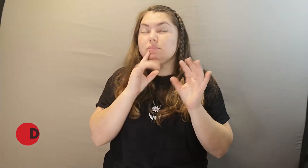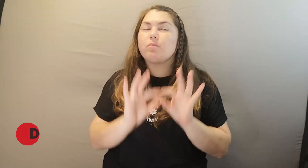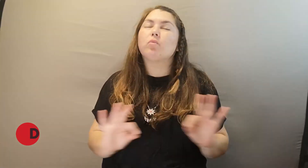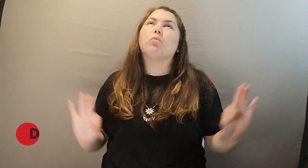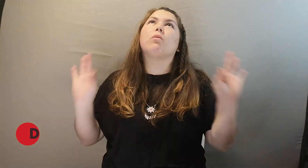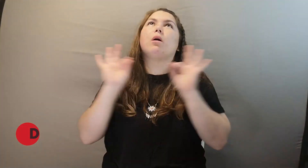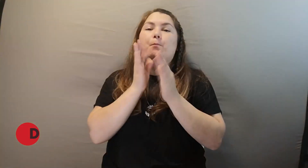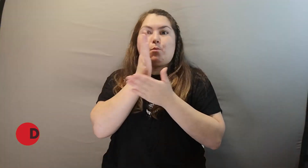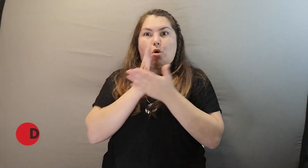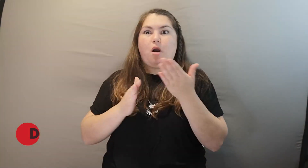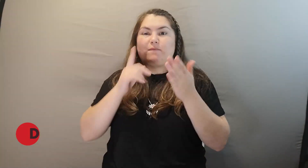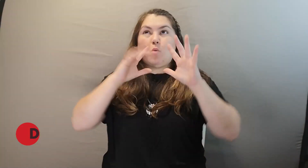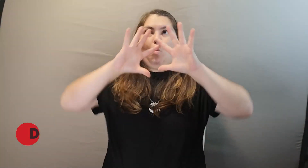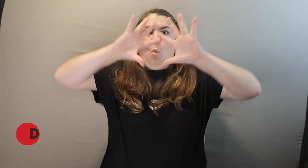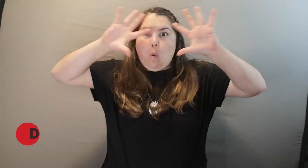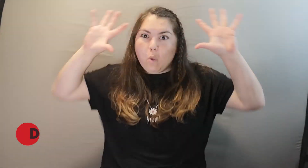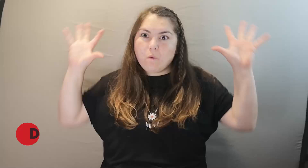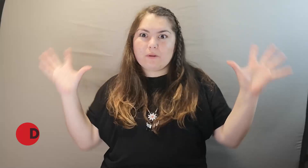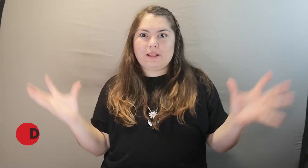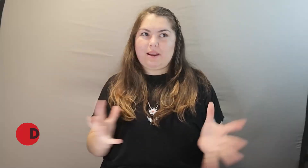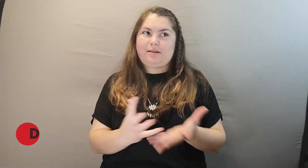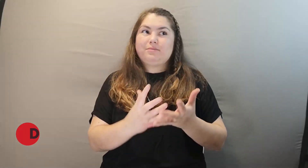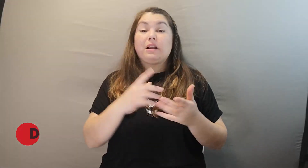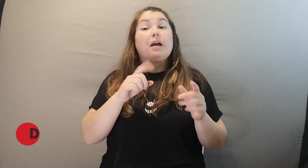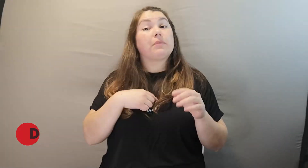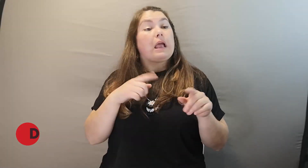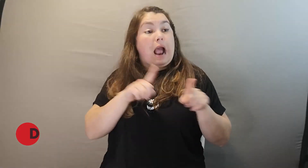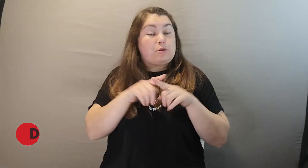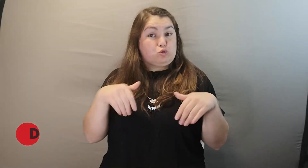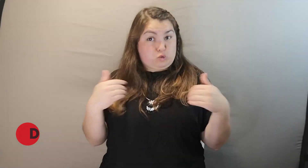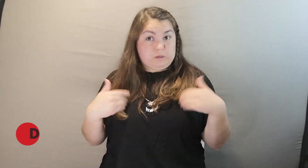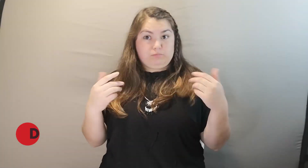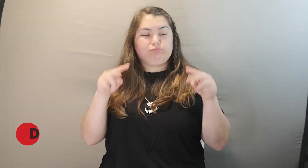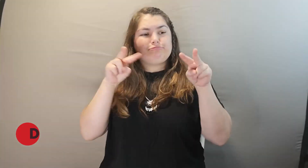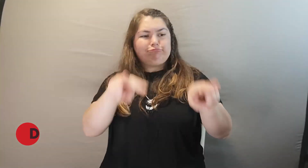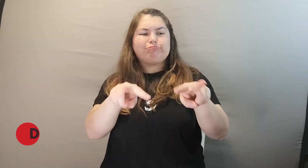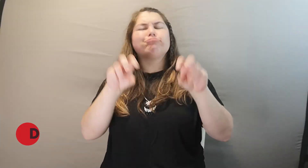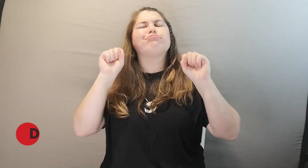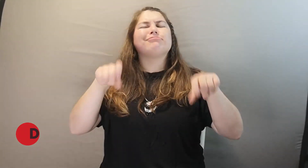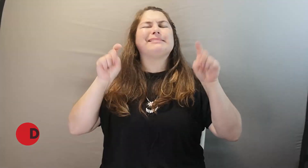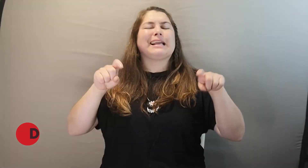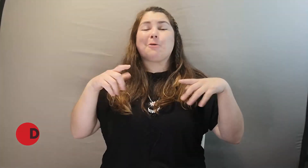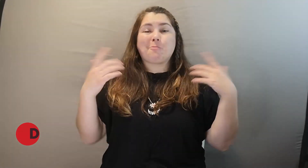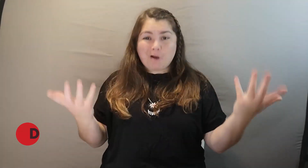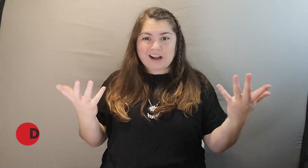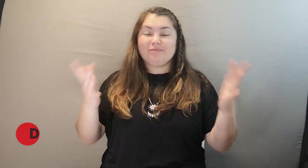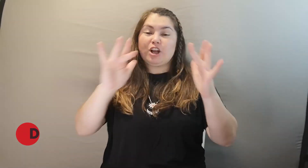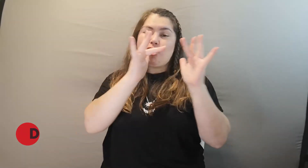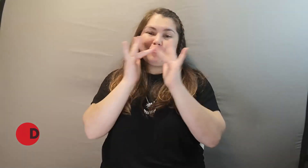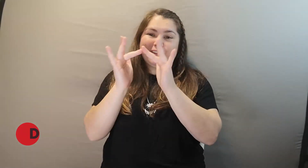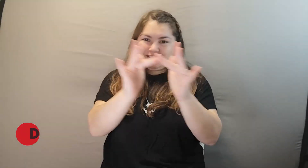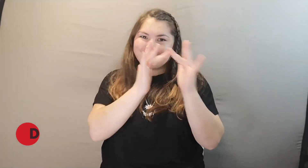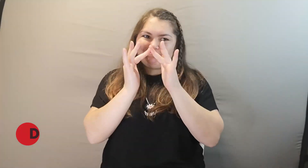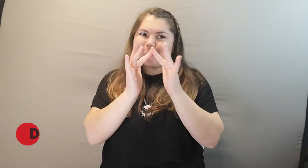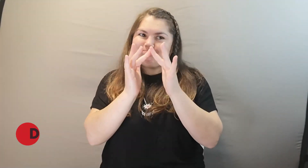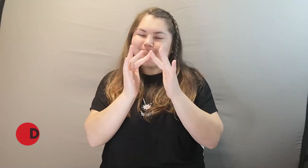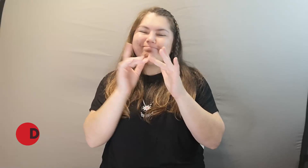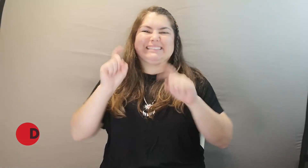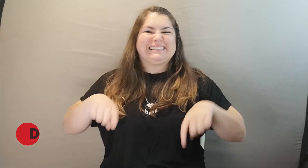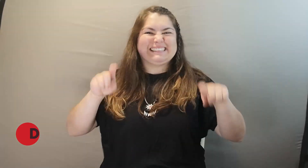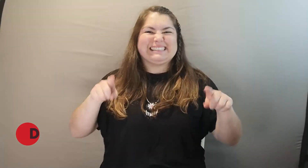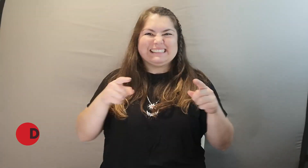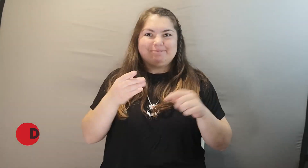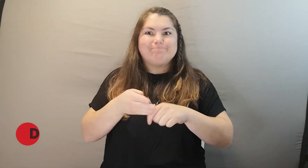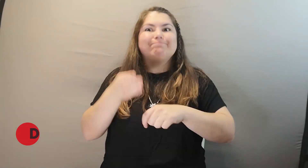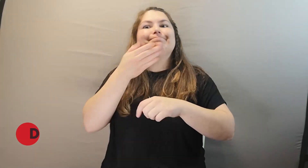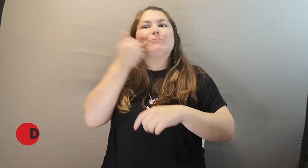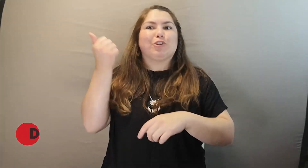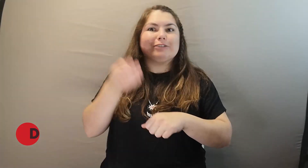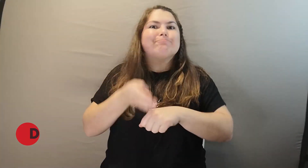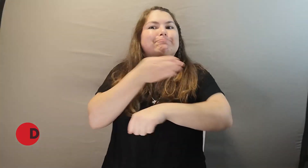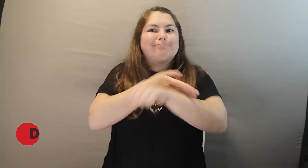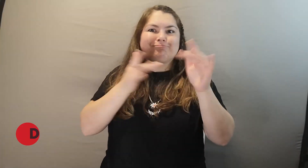important part in all, as youth, we need the networking, better and